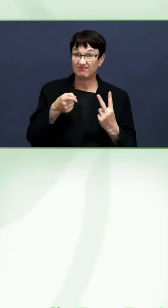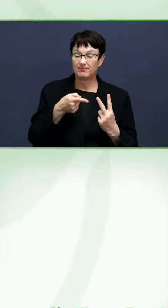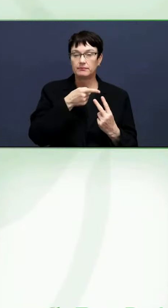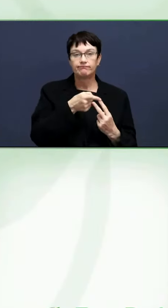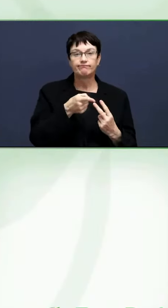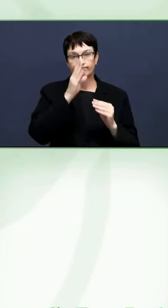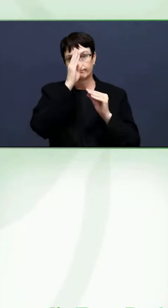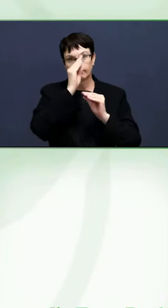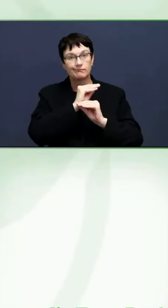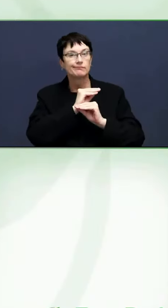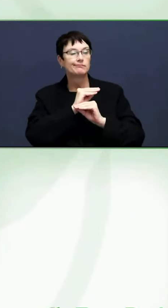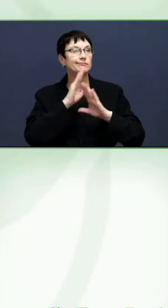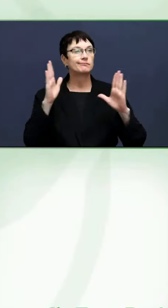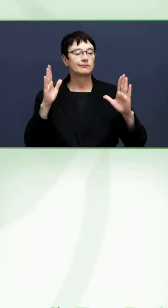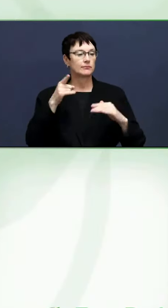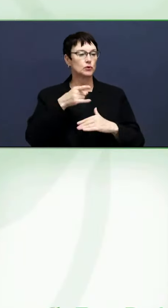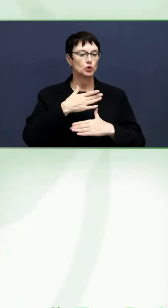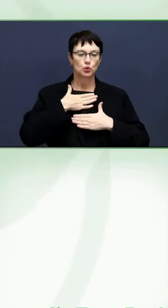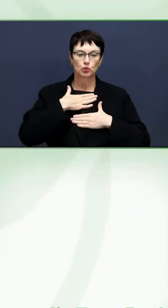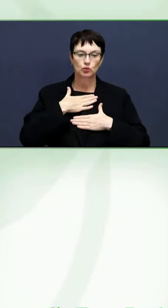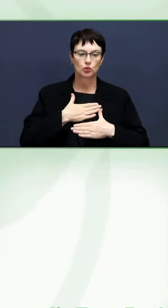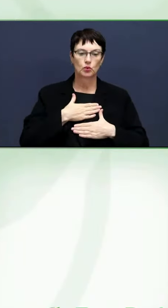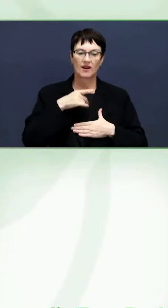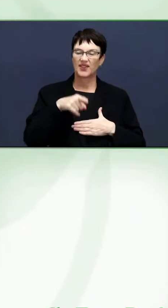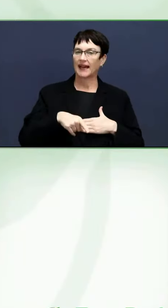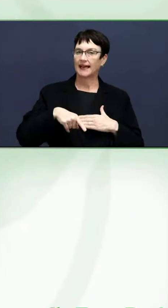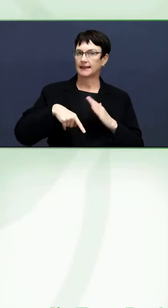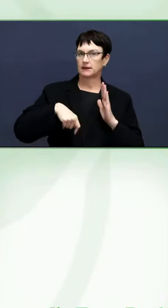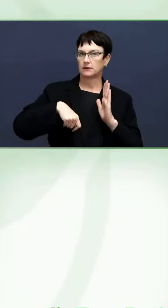What is the influence that you expect?